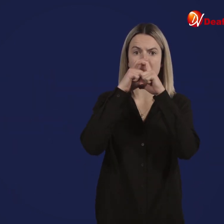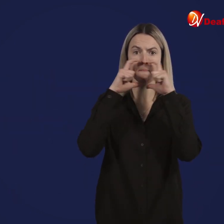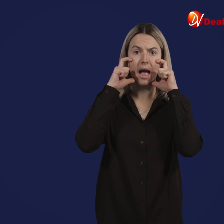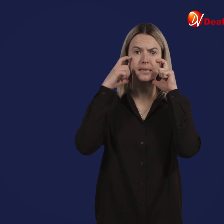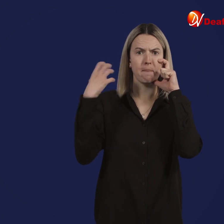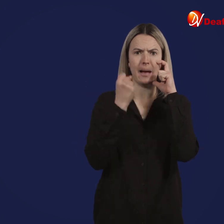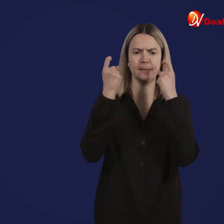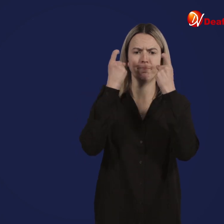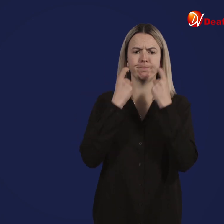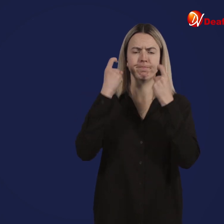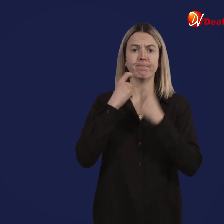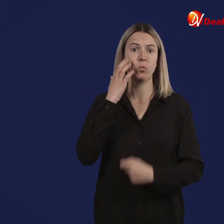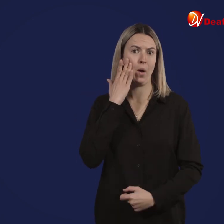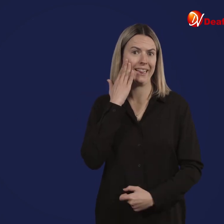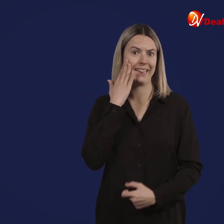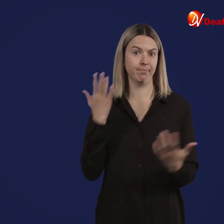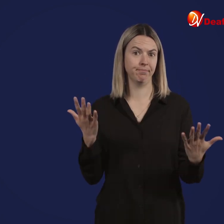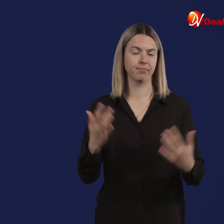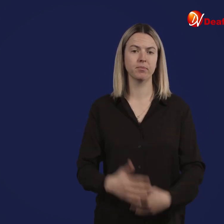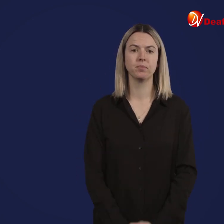Masks are mandatory in some situations.